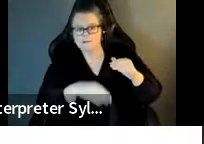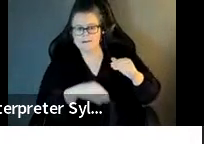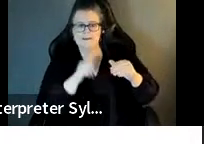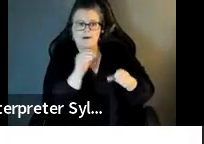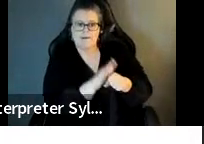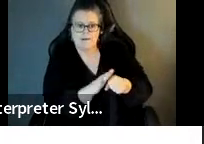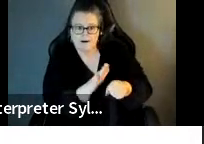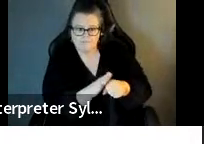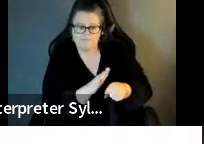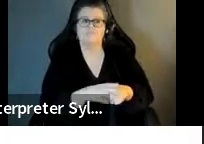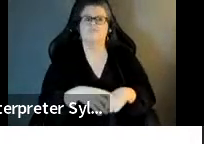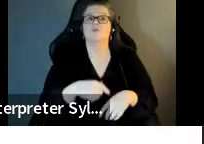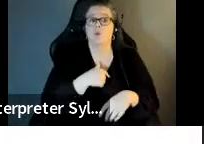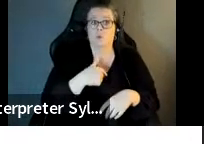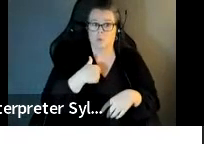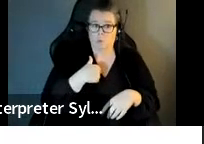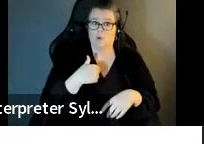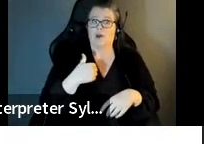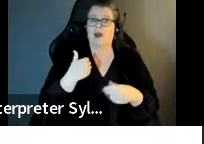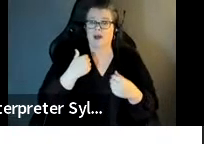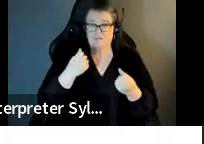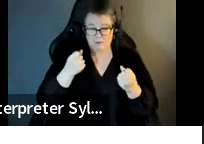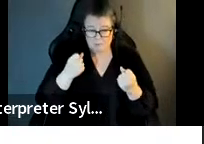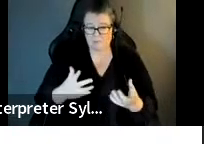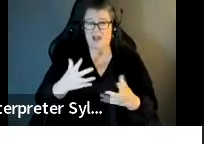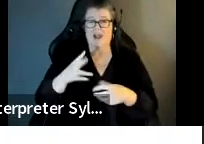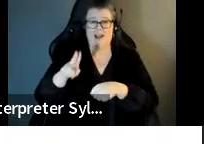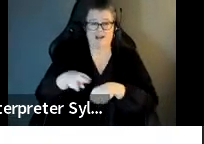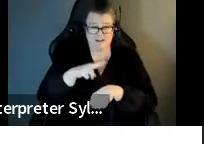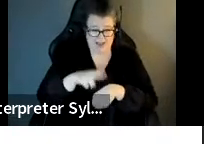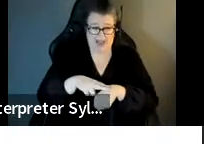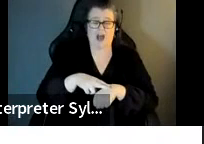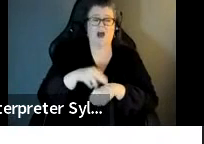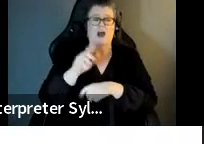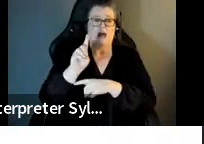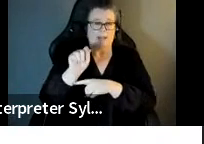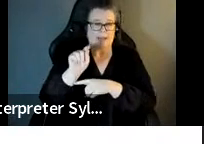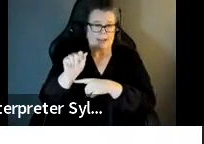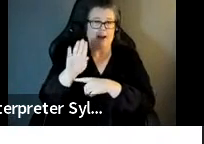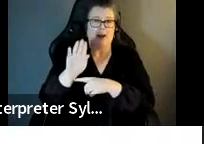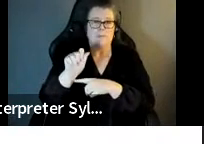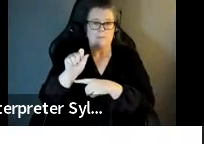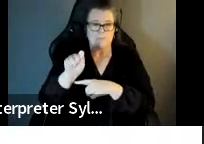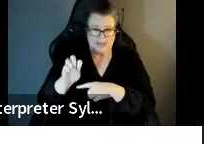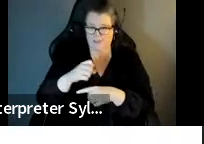There are numerous national databases that we could refer to in terms of the proportion